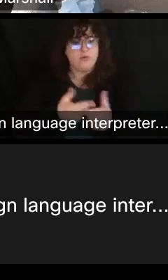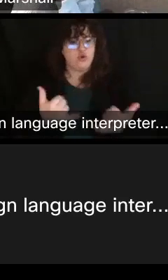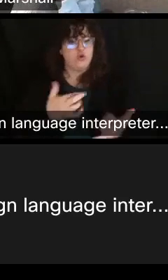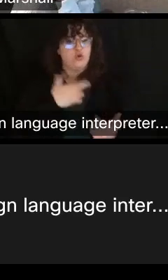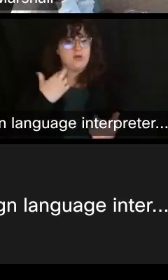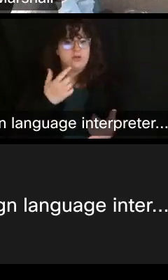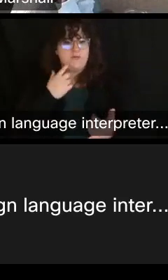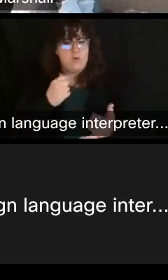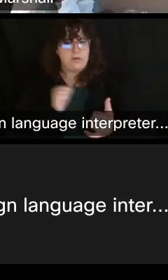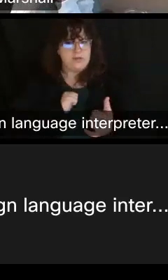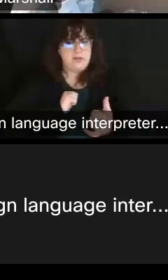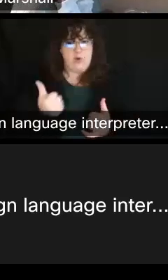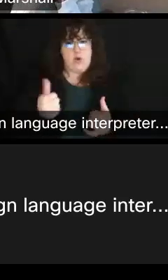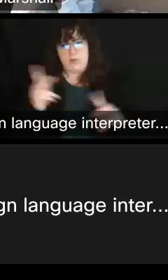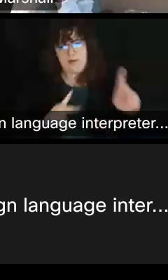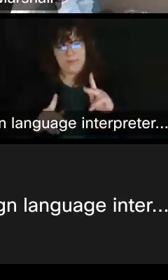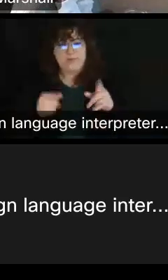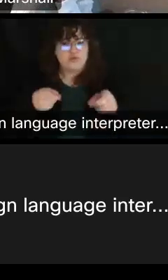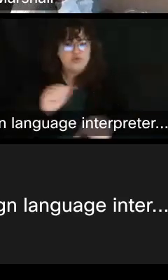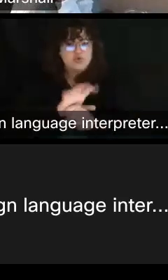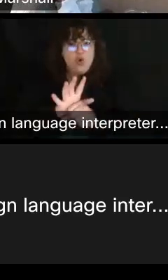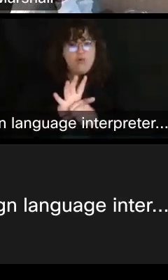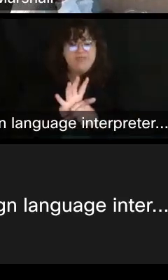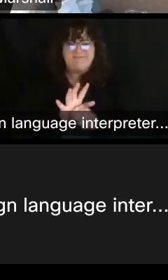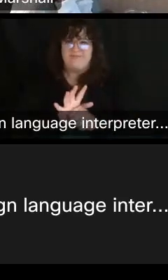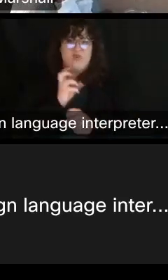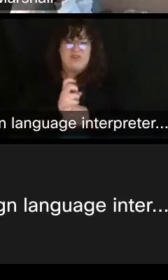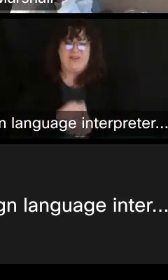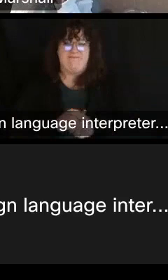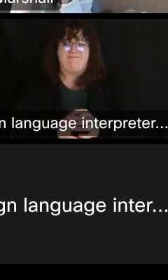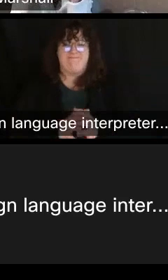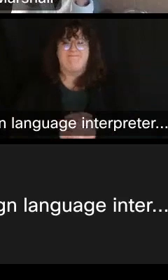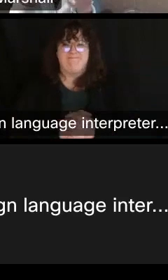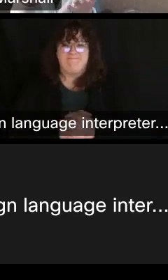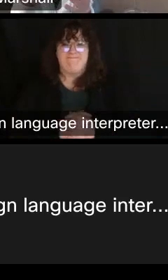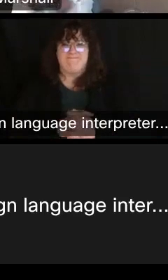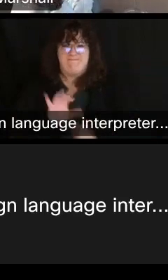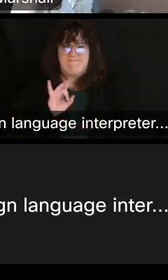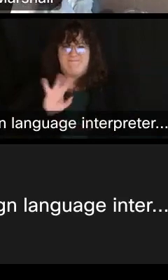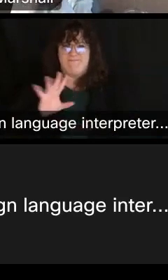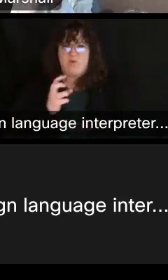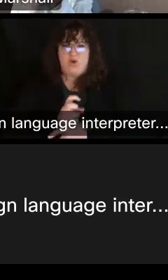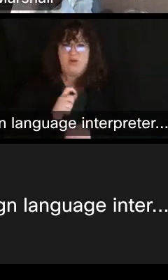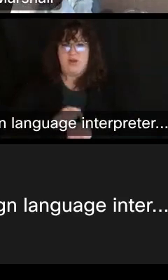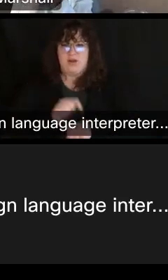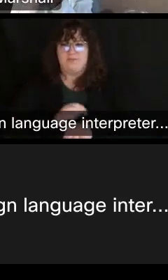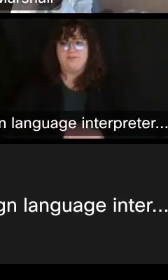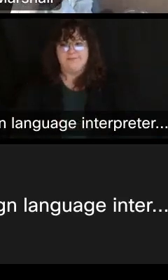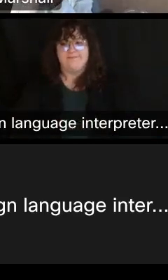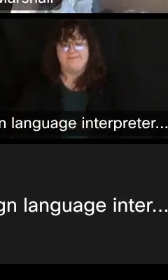saw that was a super hard time, super hard time. It was also the time of a lot of racial unrest,